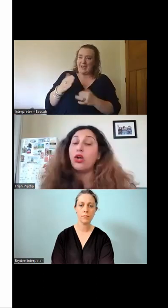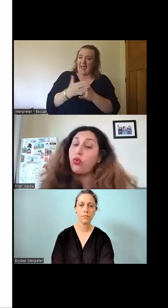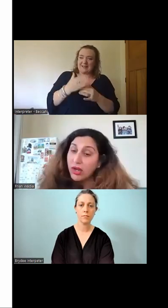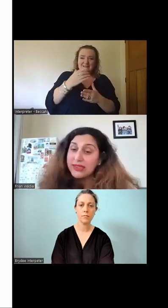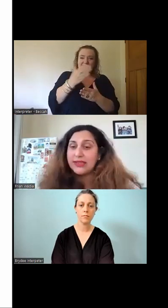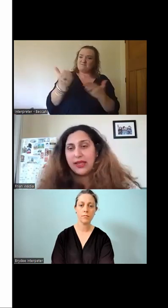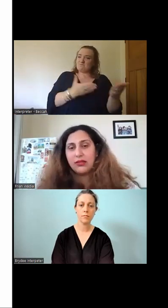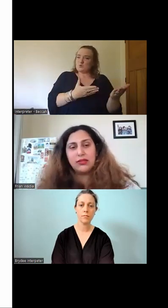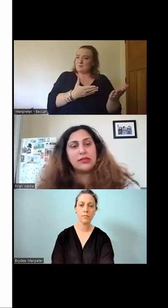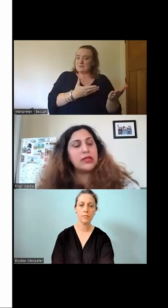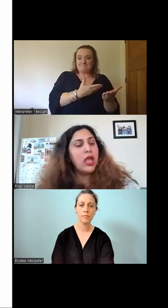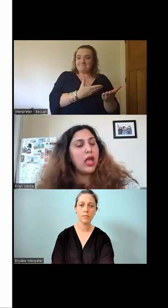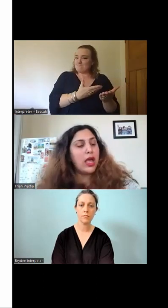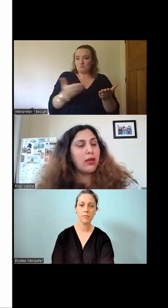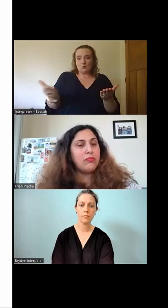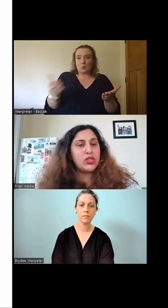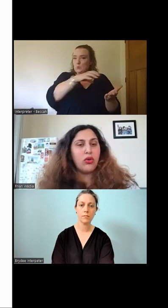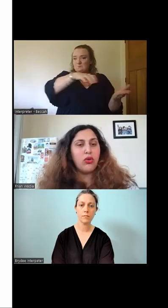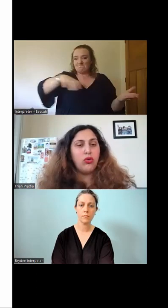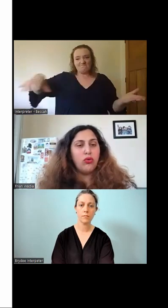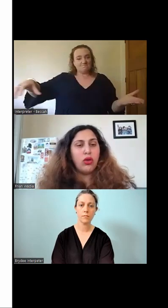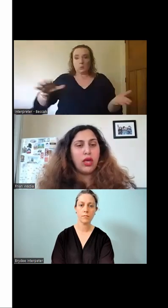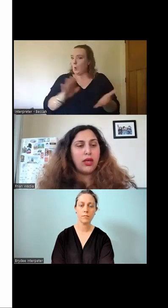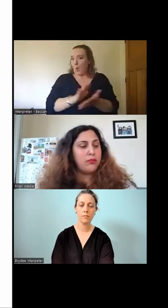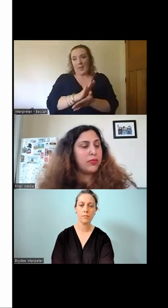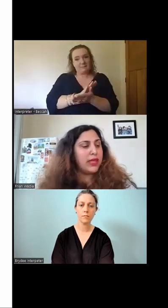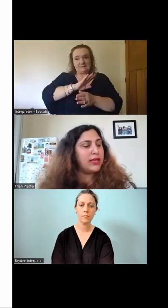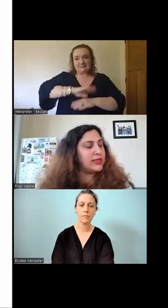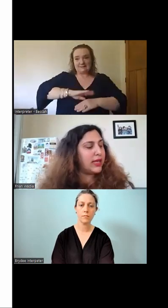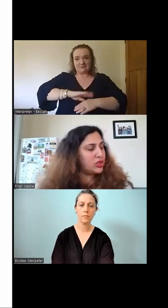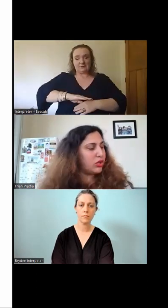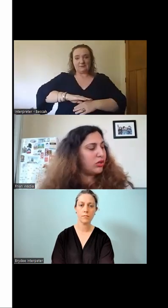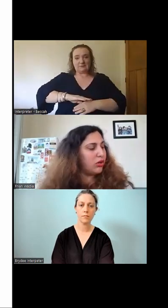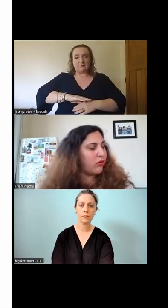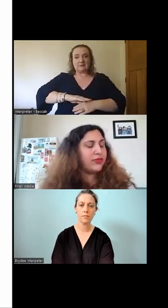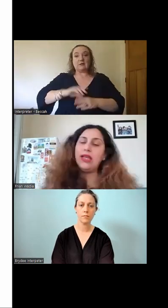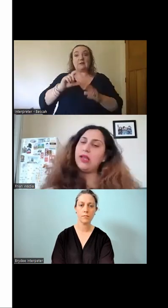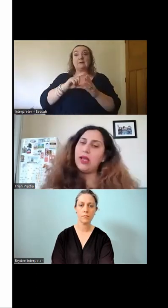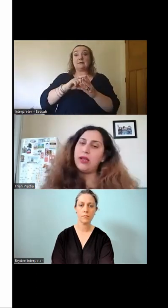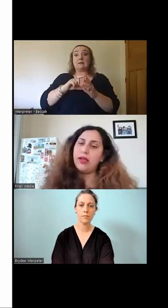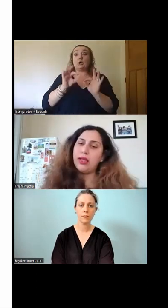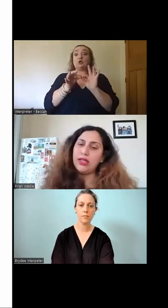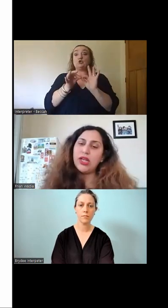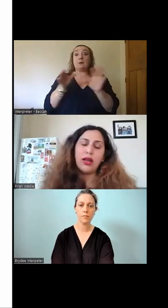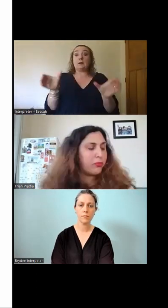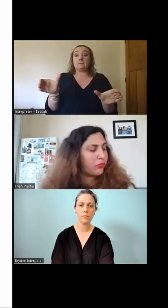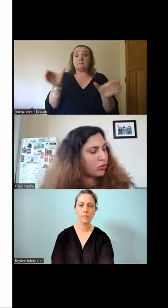across the sectors. So the intention of the EGL approach was to shift the power